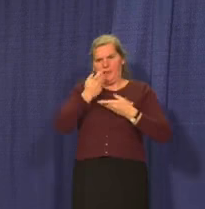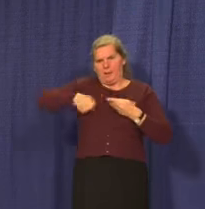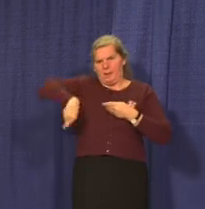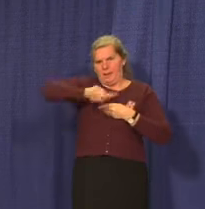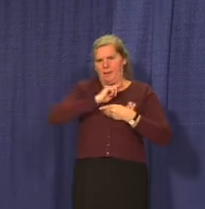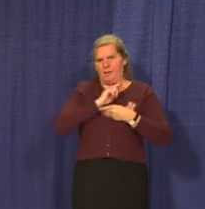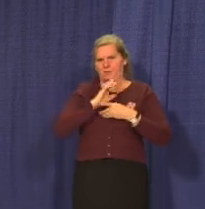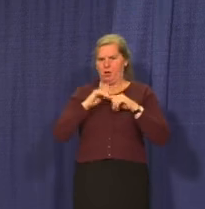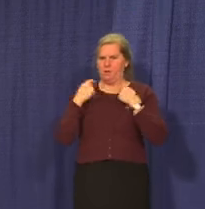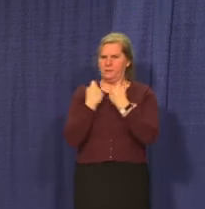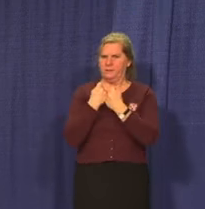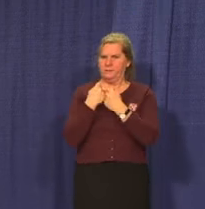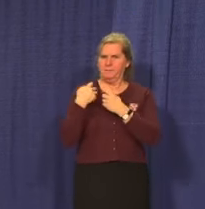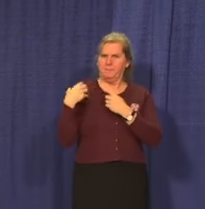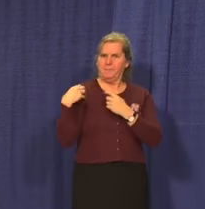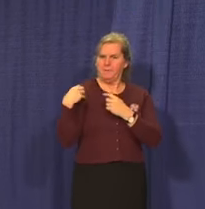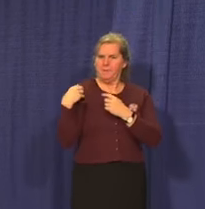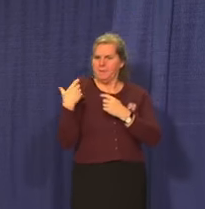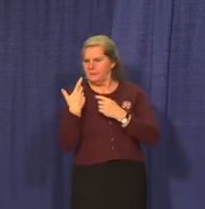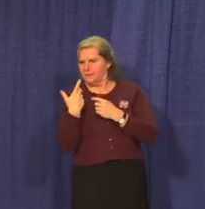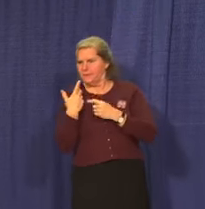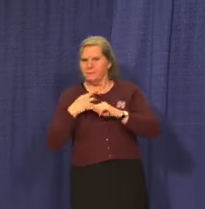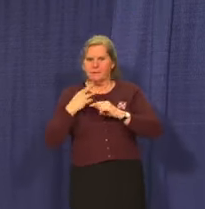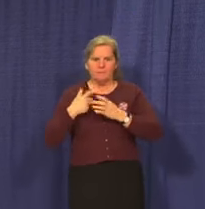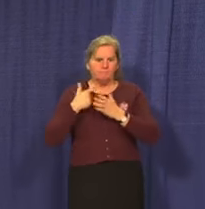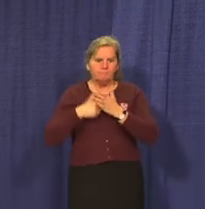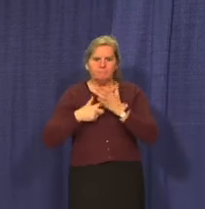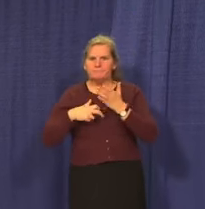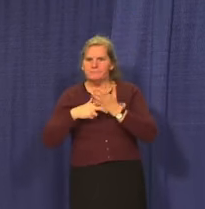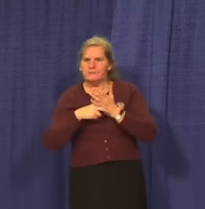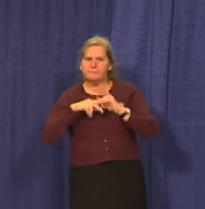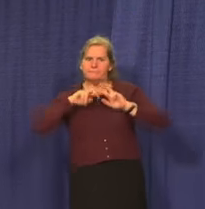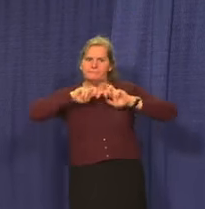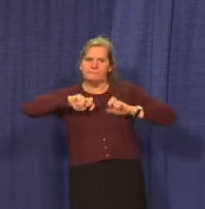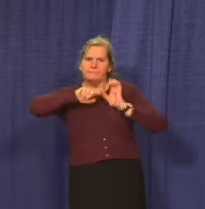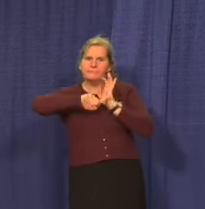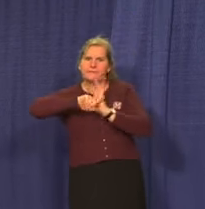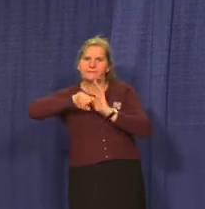ENFORCEMENT ON FEES AND FINES. BUT WITH ANY CHANGE IN THE